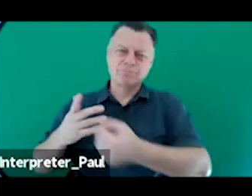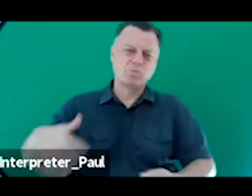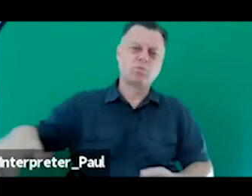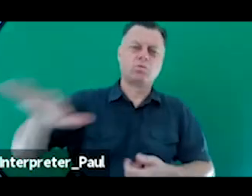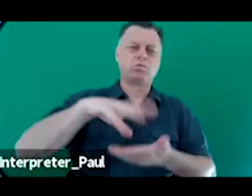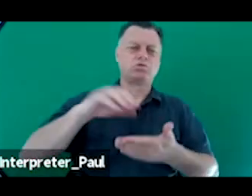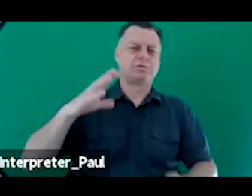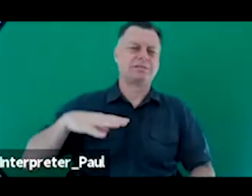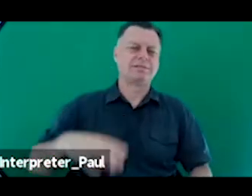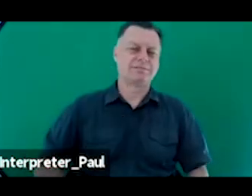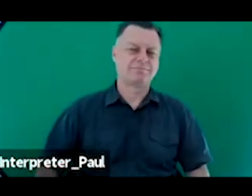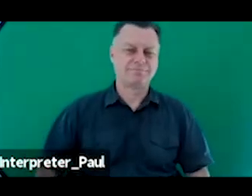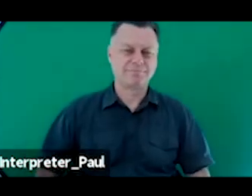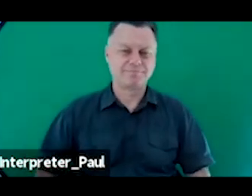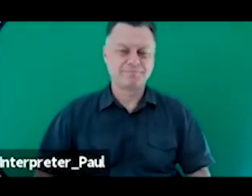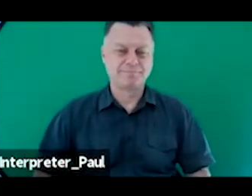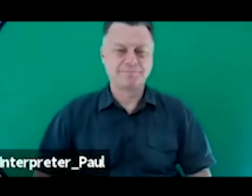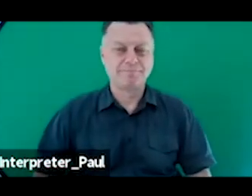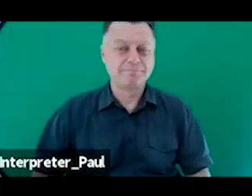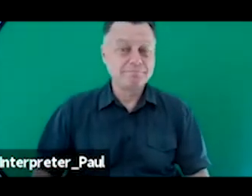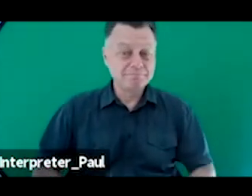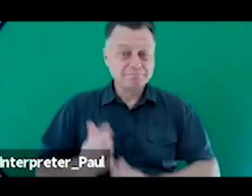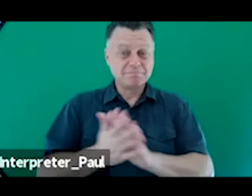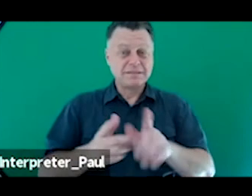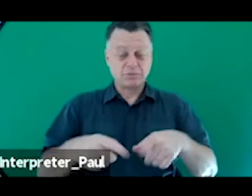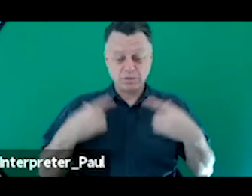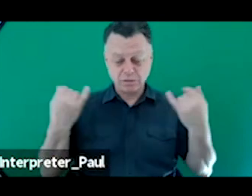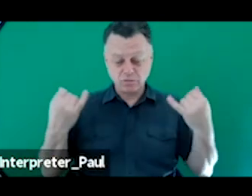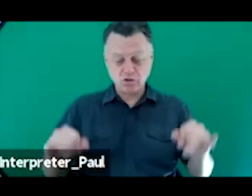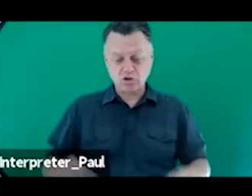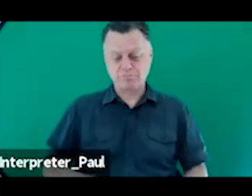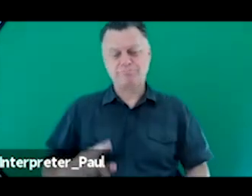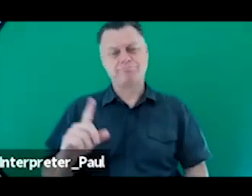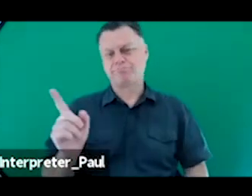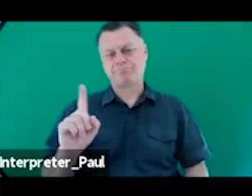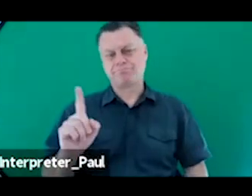That doesn't mean that we're doing it wrong. That just means that more and more people